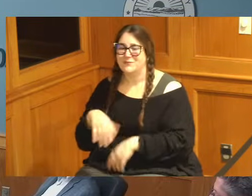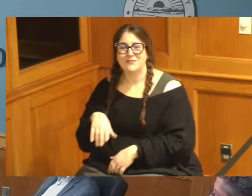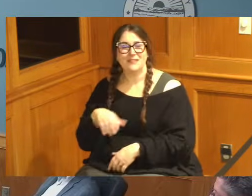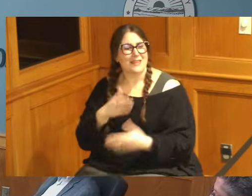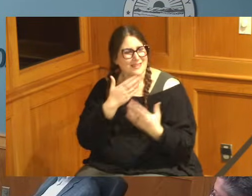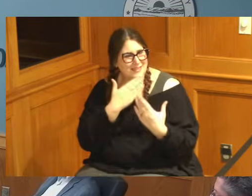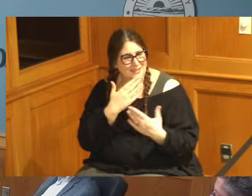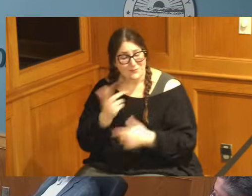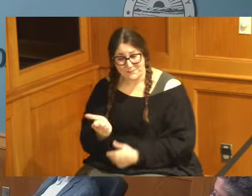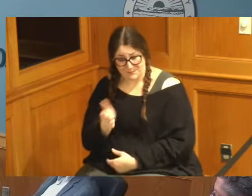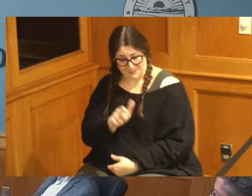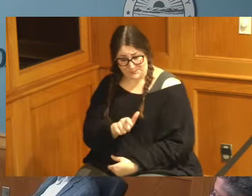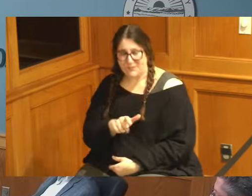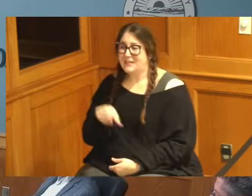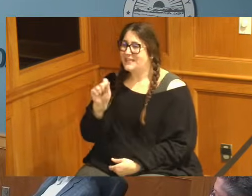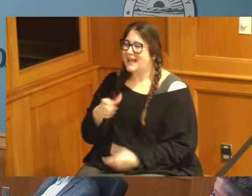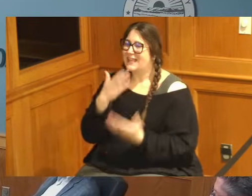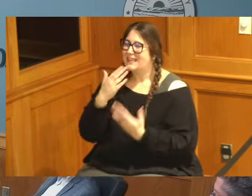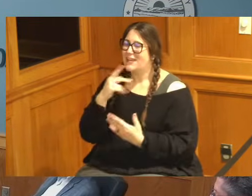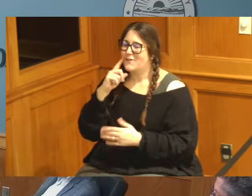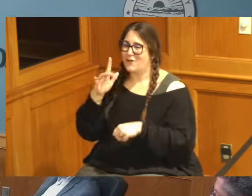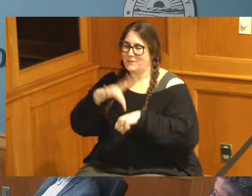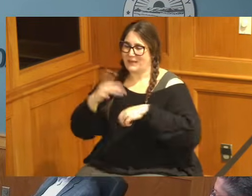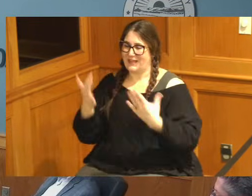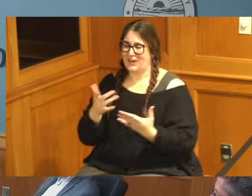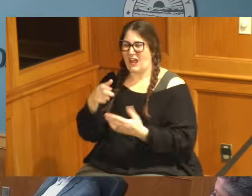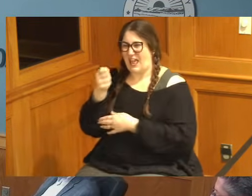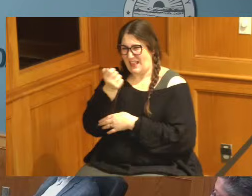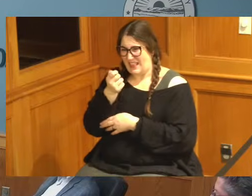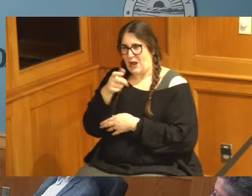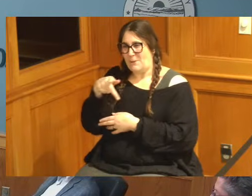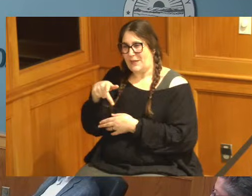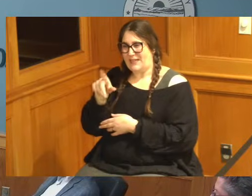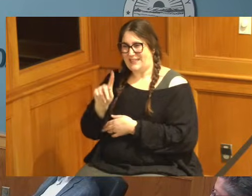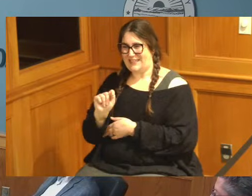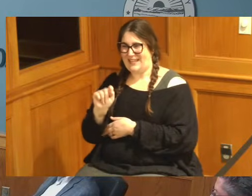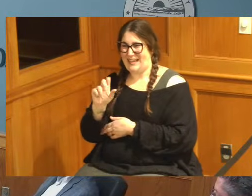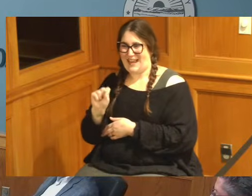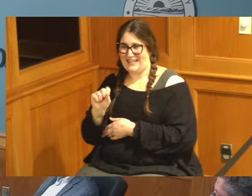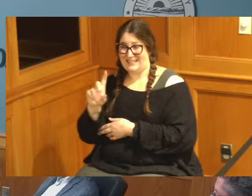you. thank you for being here. A little PTSD you being here because I'm used to seeing you